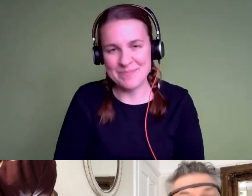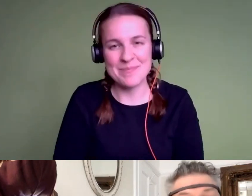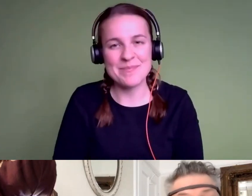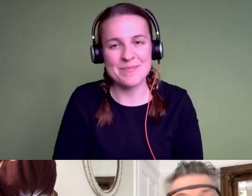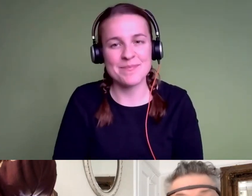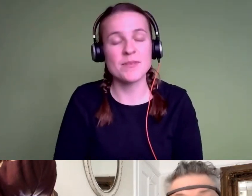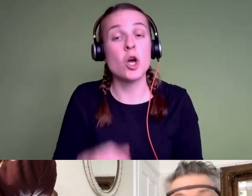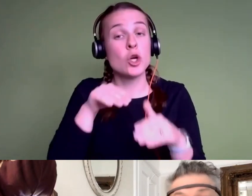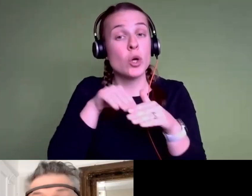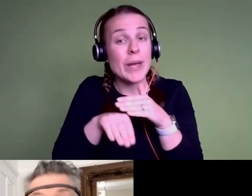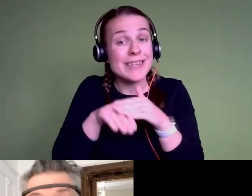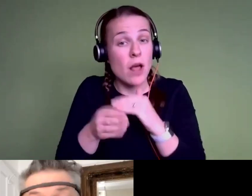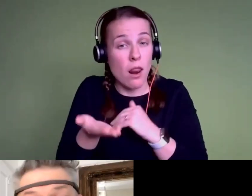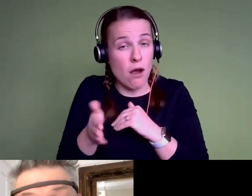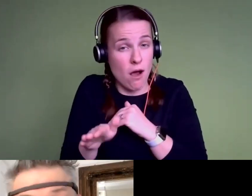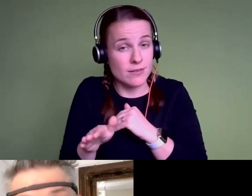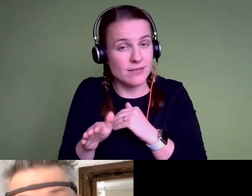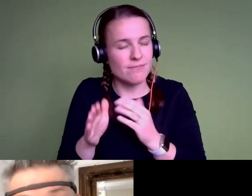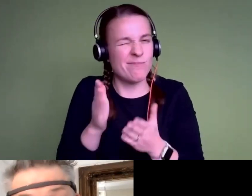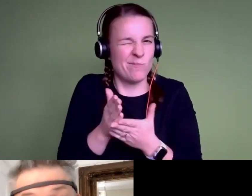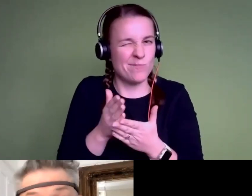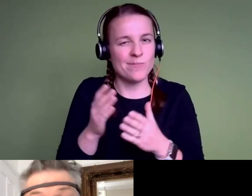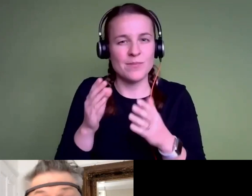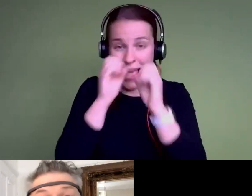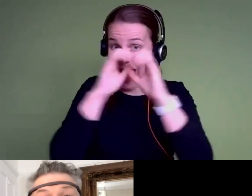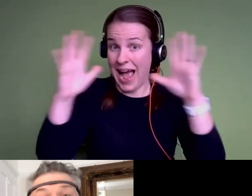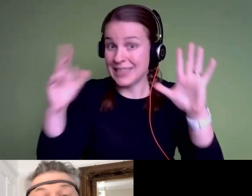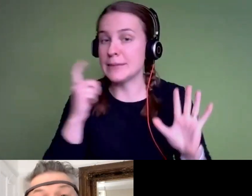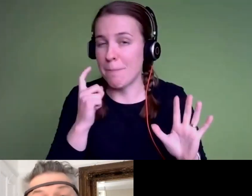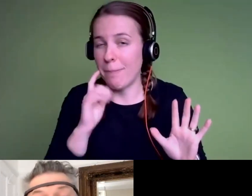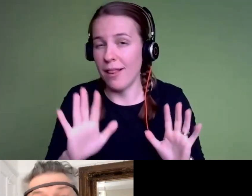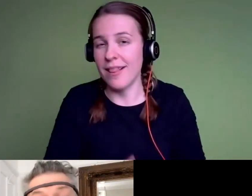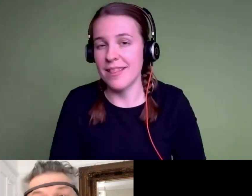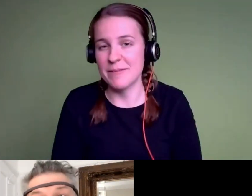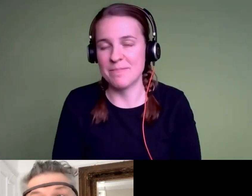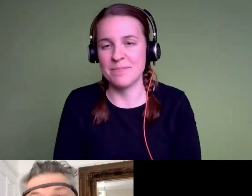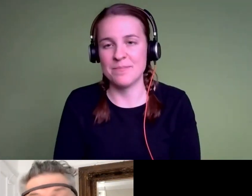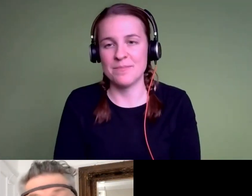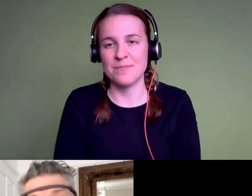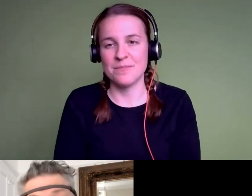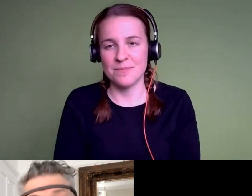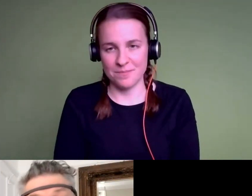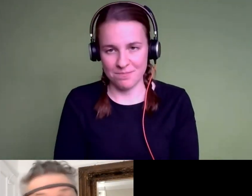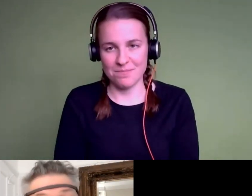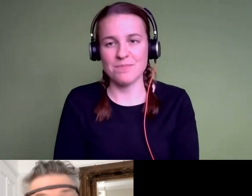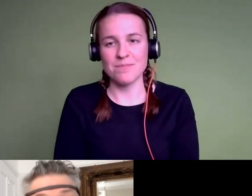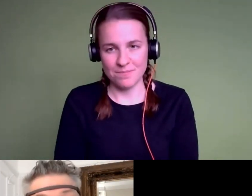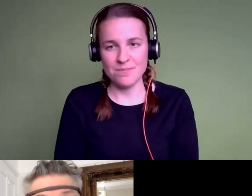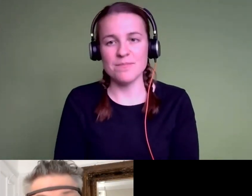internal garden, or your work before, please could you give them an intro into what the concept is? JUSTIN WIGGAN: Of